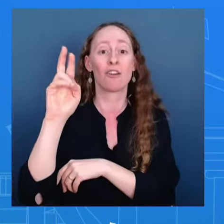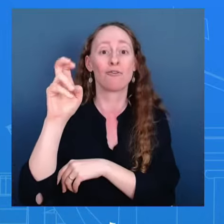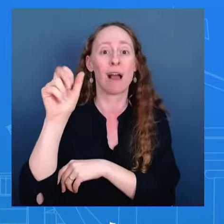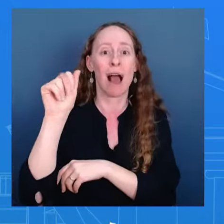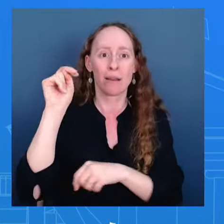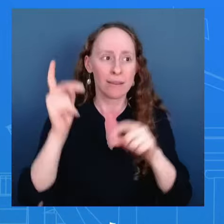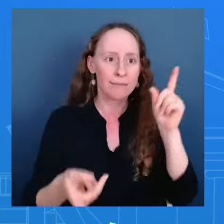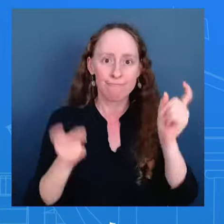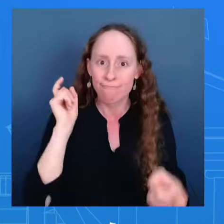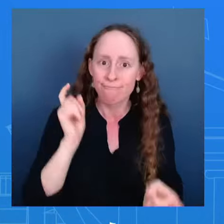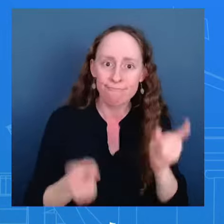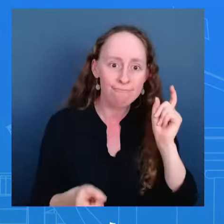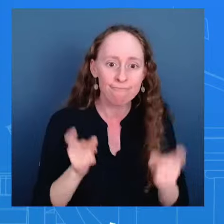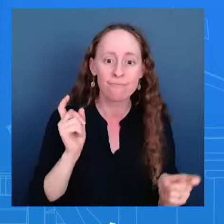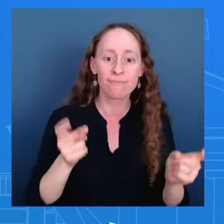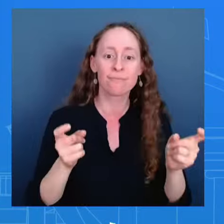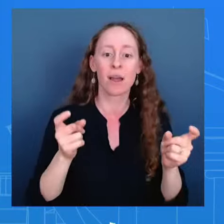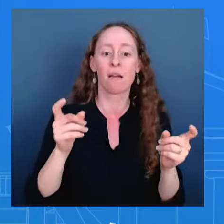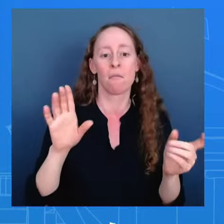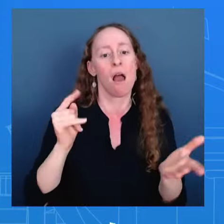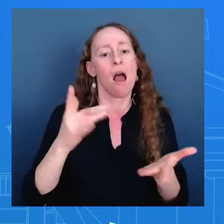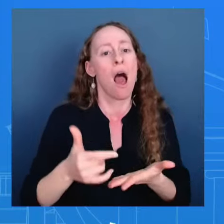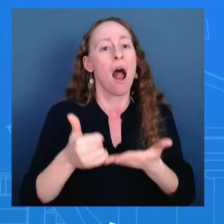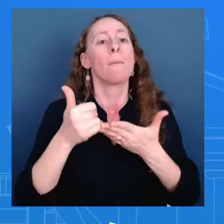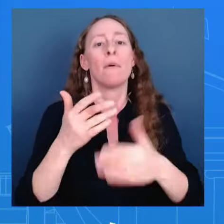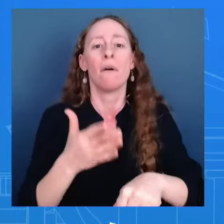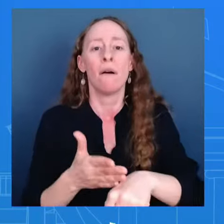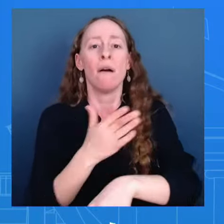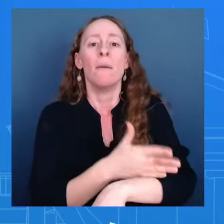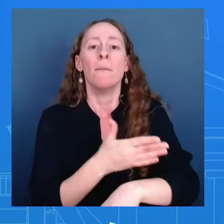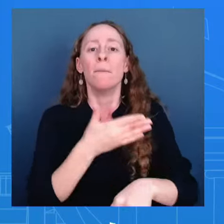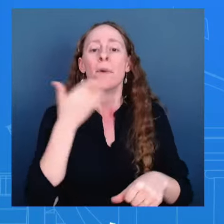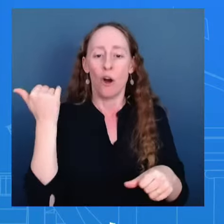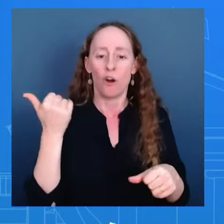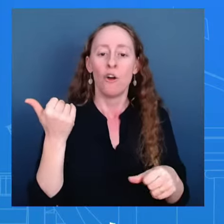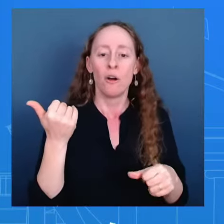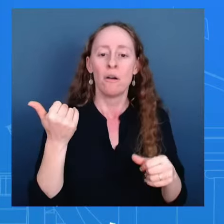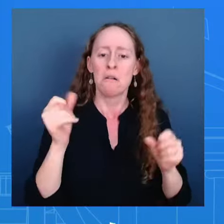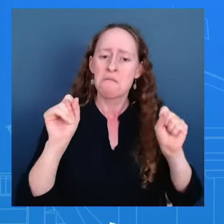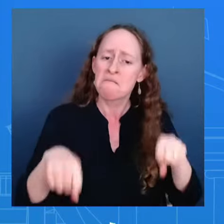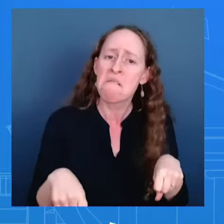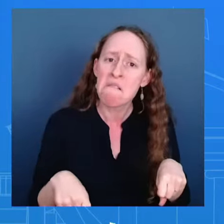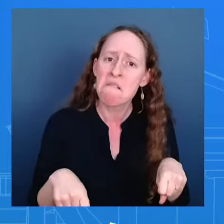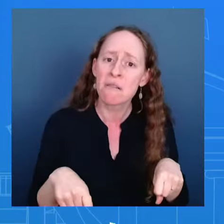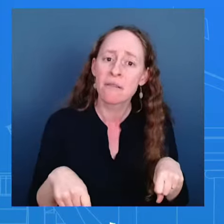Can it add to? Absolutely. And I think they've so far gotten more than 1,000 metric tons